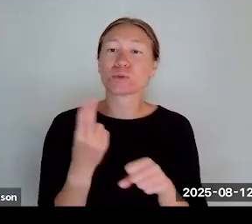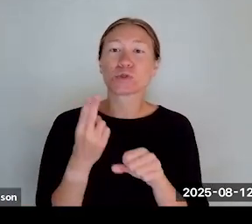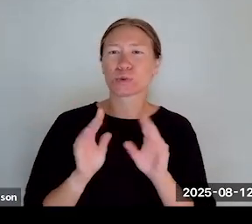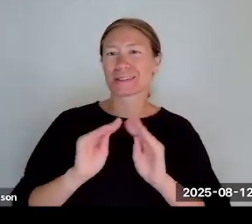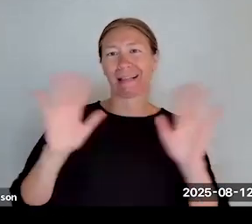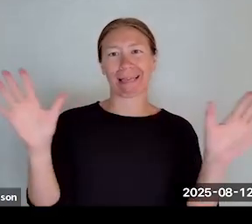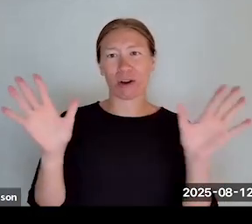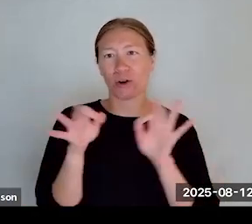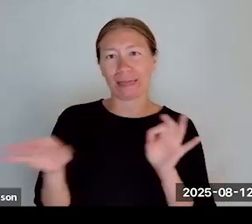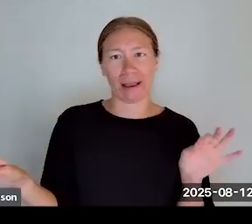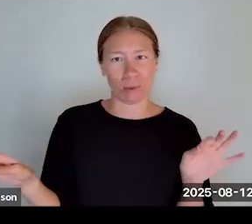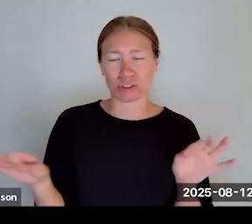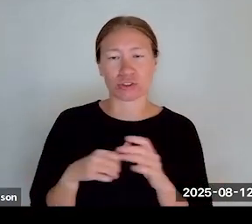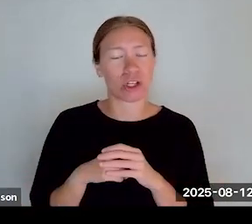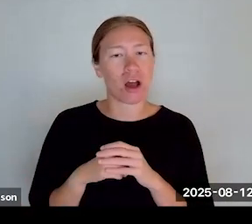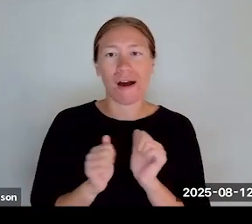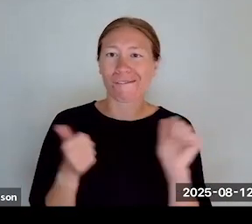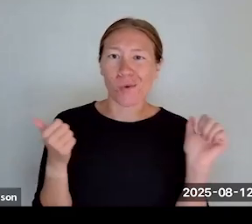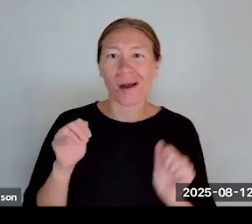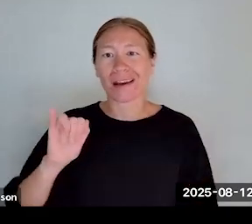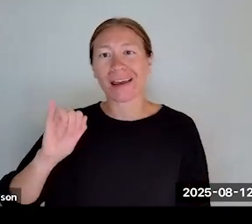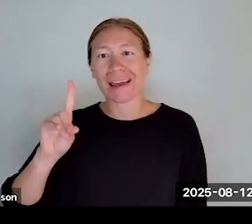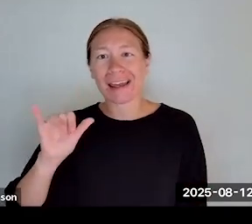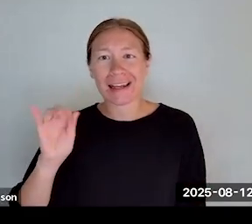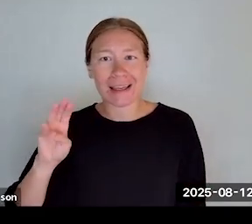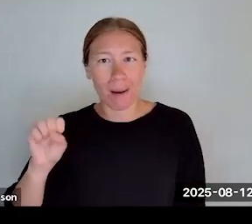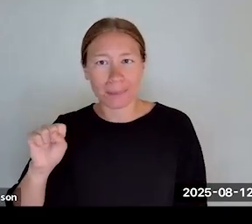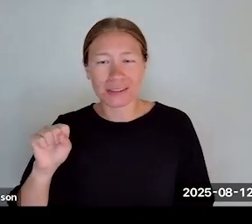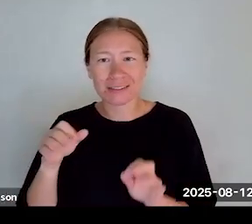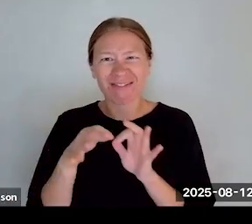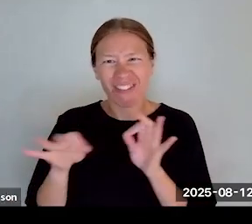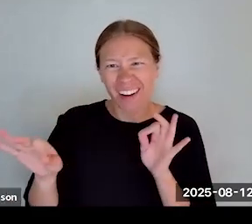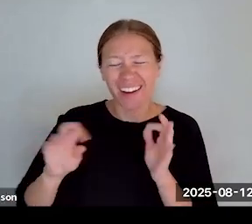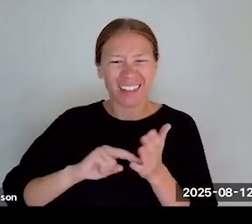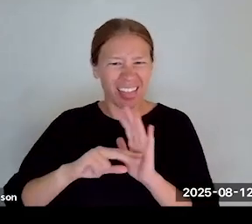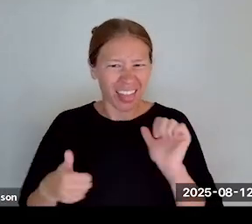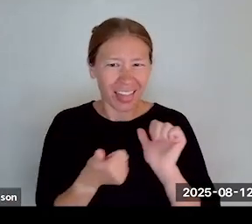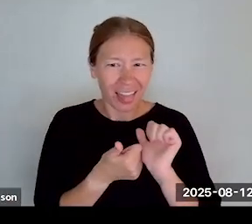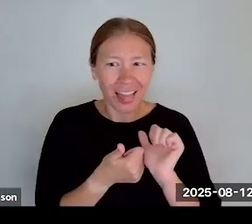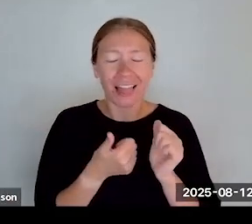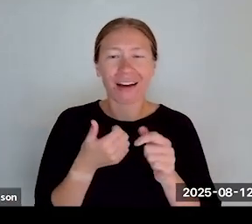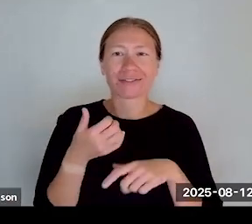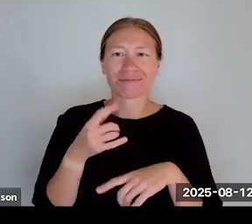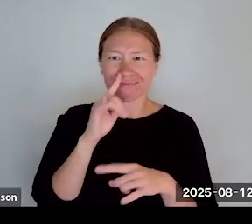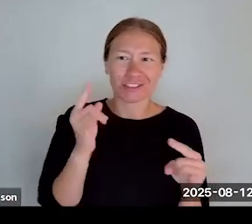Avoid using idioms, sarcasm, jargon, or excessive acronyms, as these can create confusion